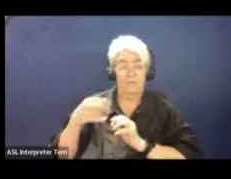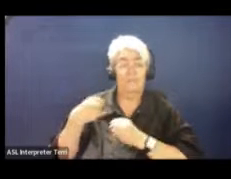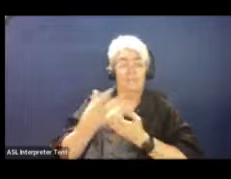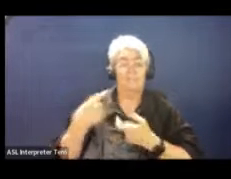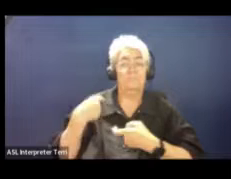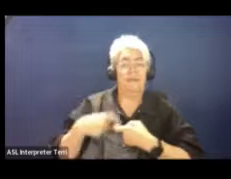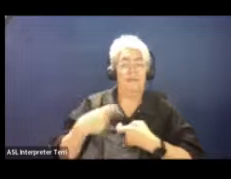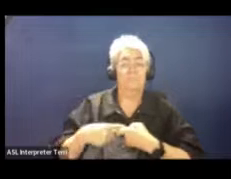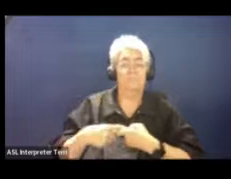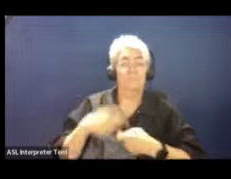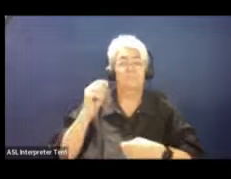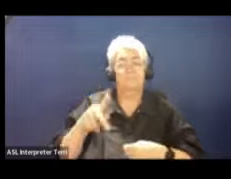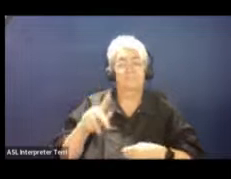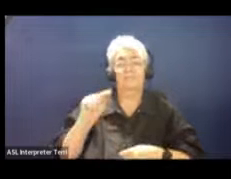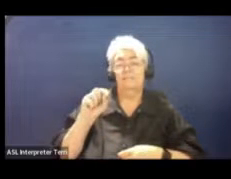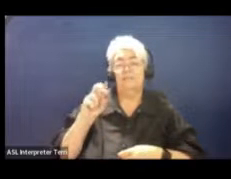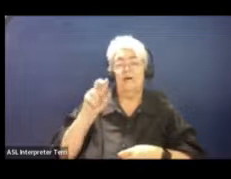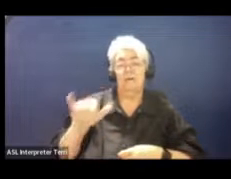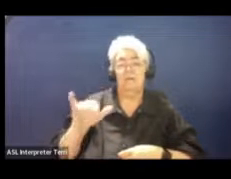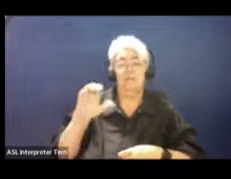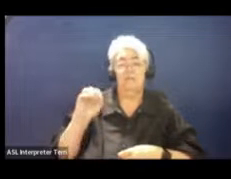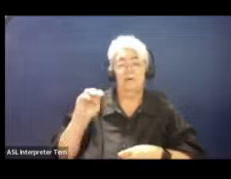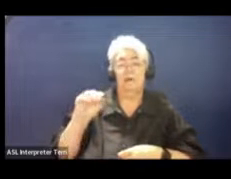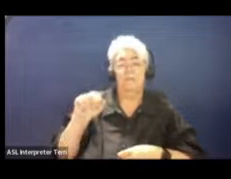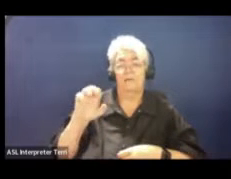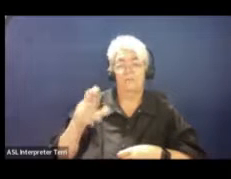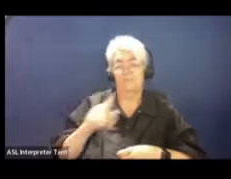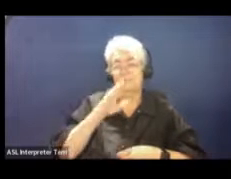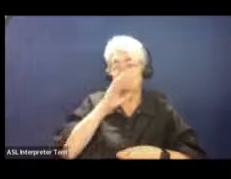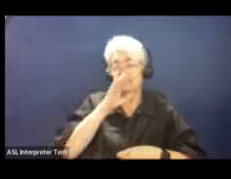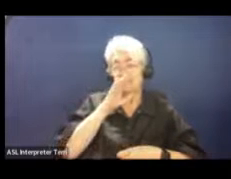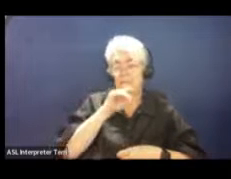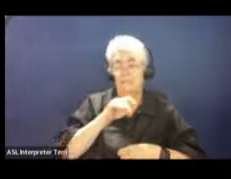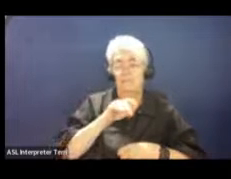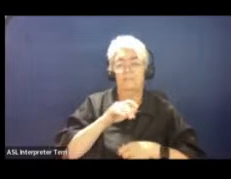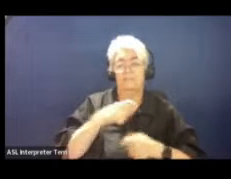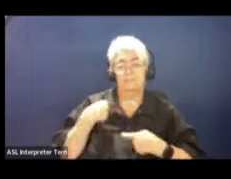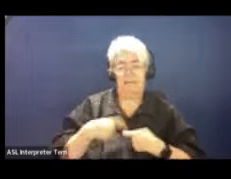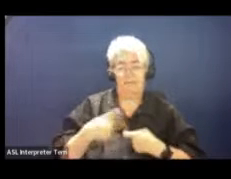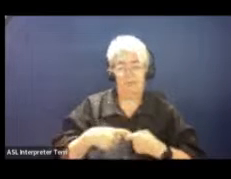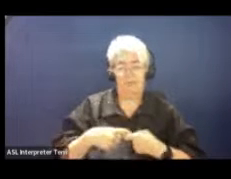puede acceder a la interpretacion en espanol en vivo haciendo clic en el boton interpretation en la parte